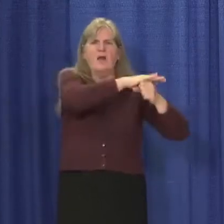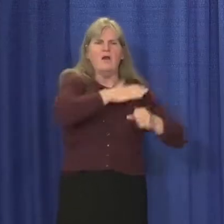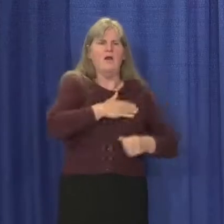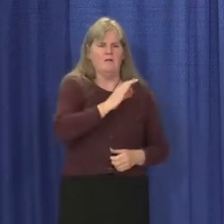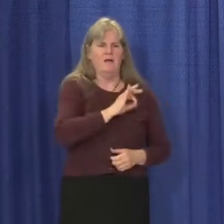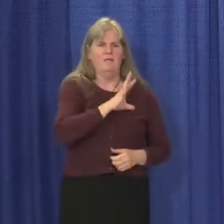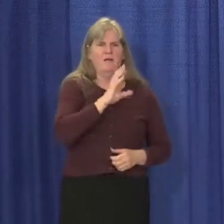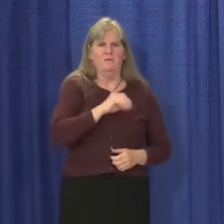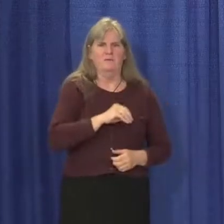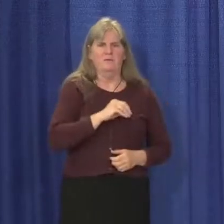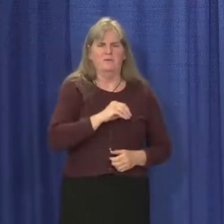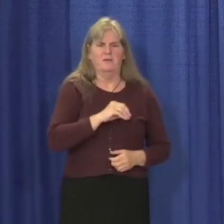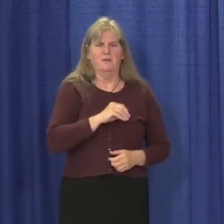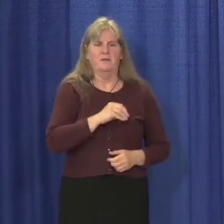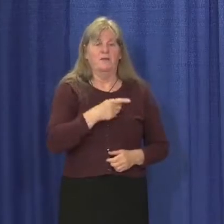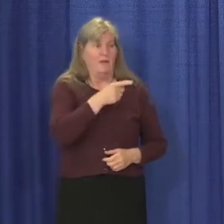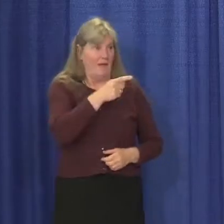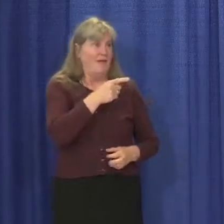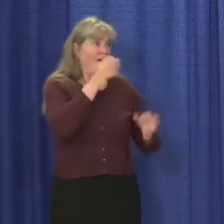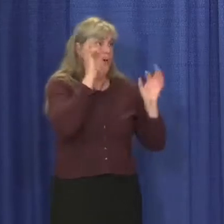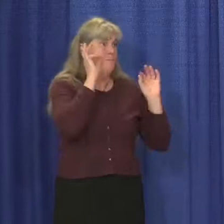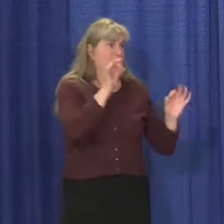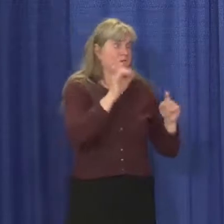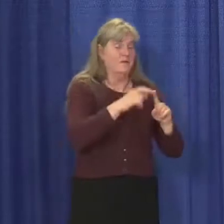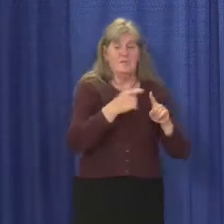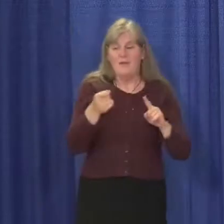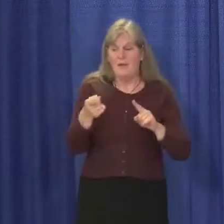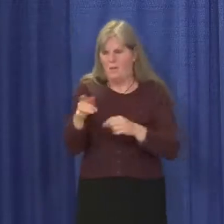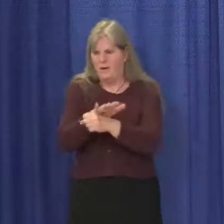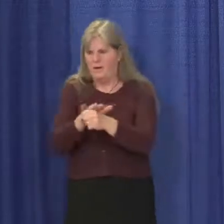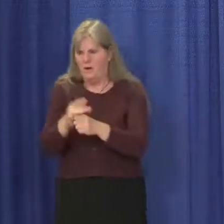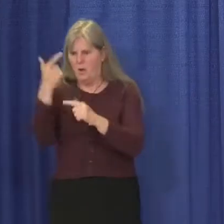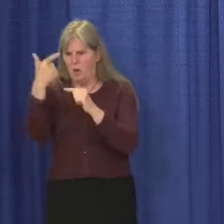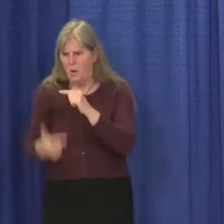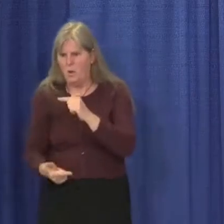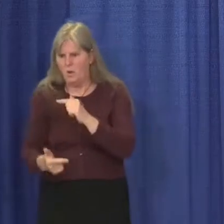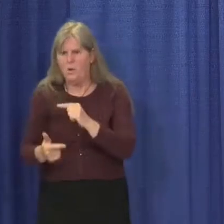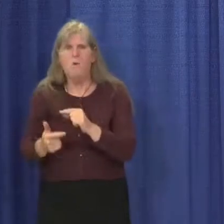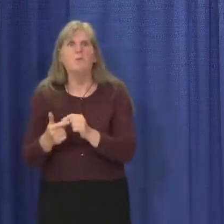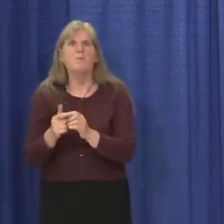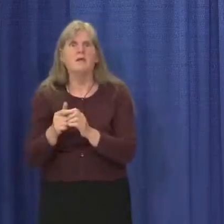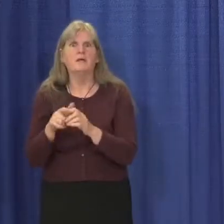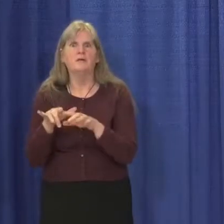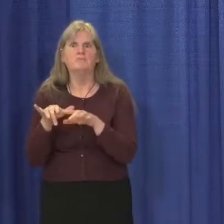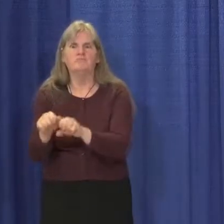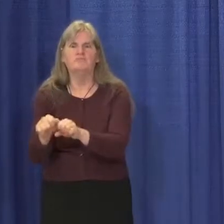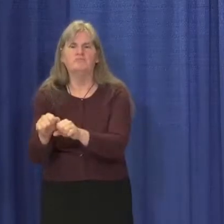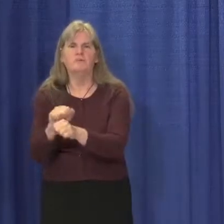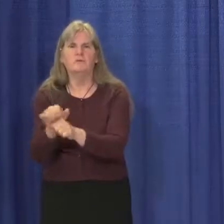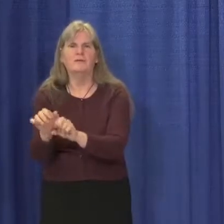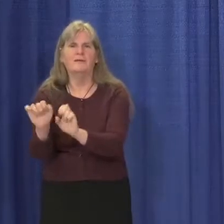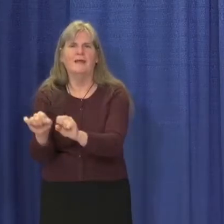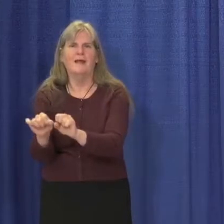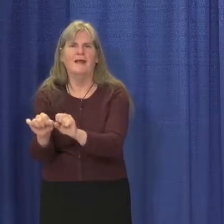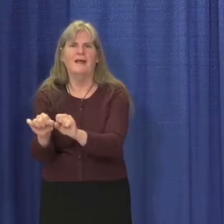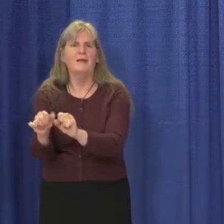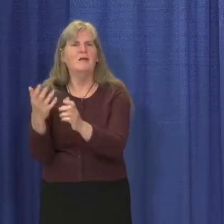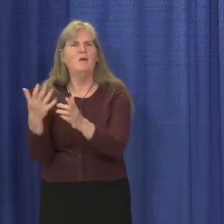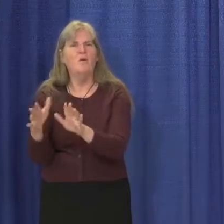pockets of unvaccinated people including communities with low vaccination uptake.